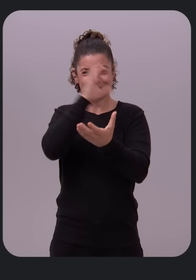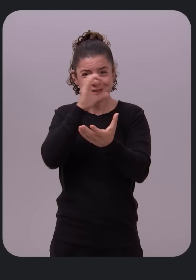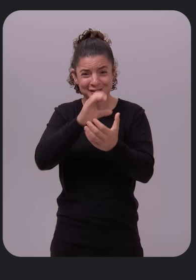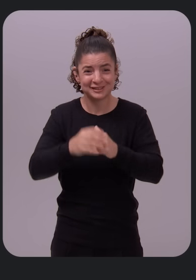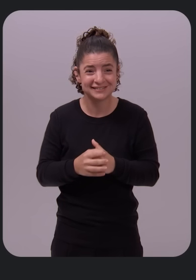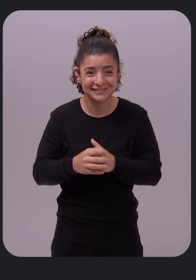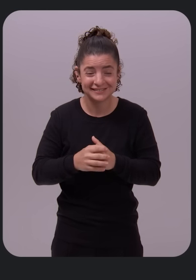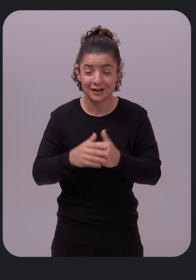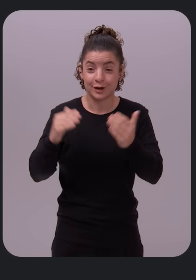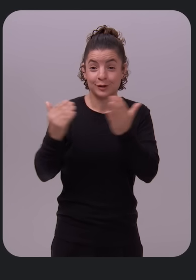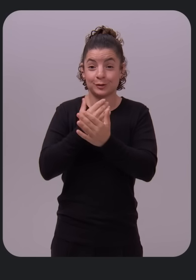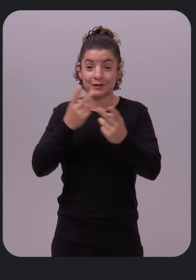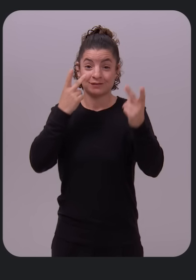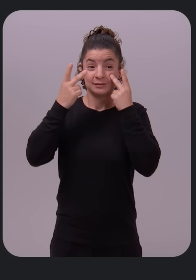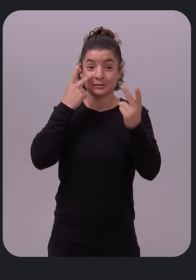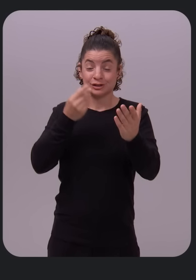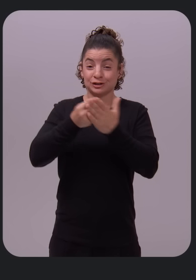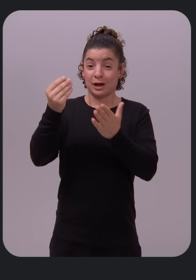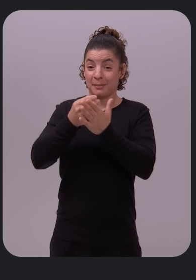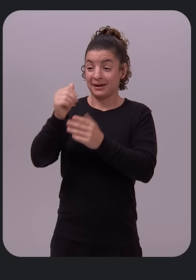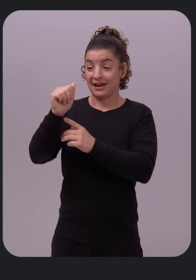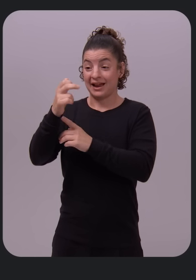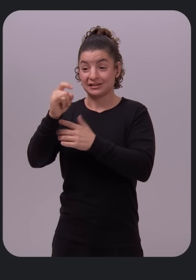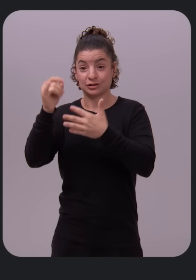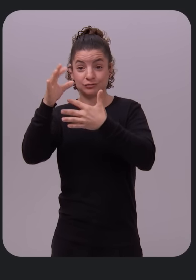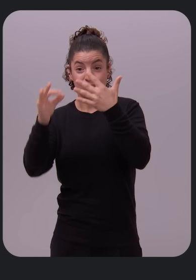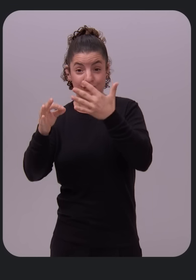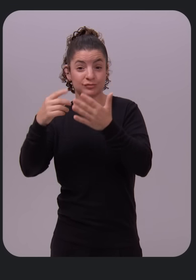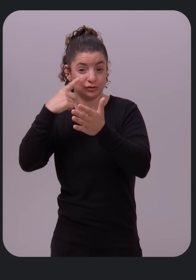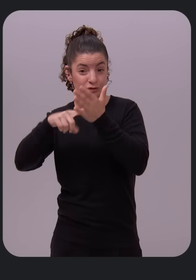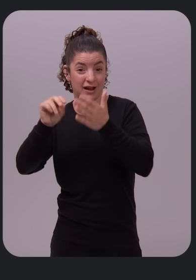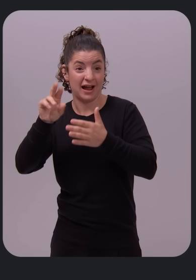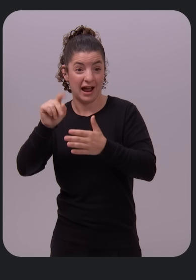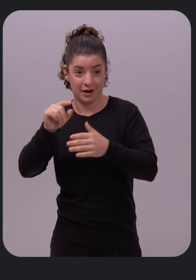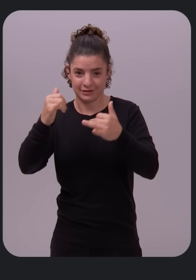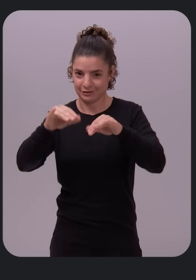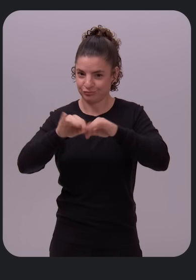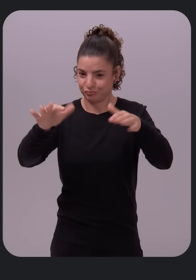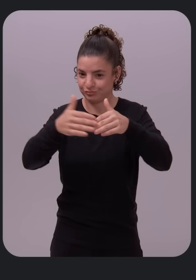Our new visual, shopping and agentic checkout features are rolling out in the coming months,